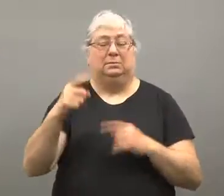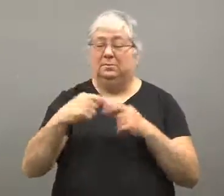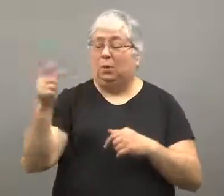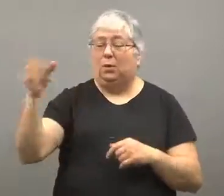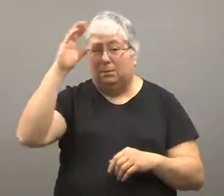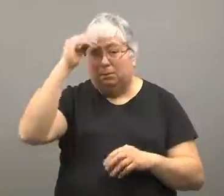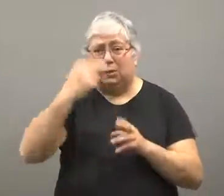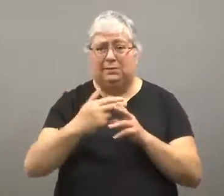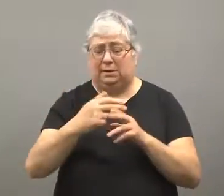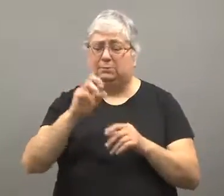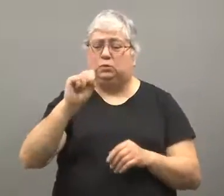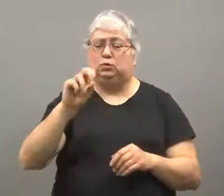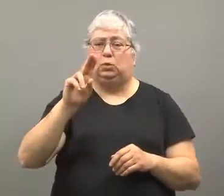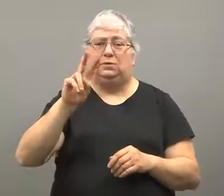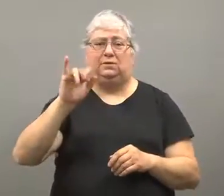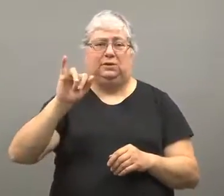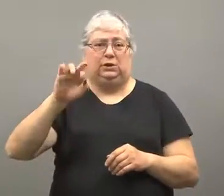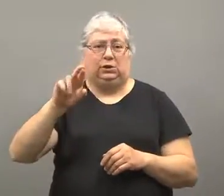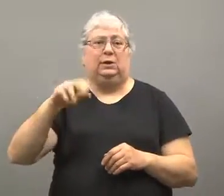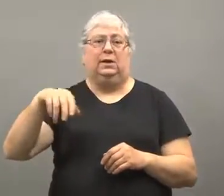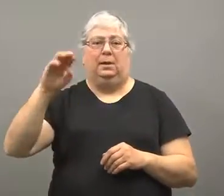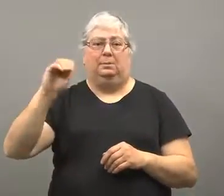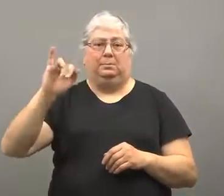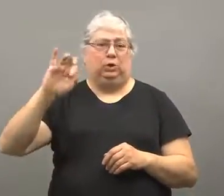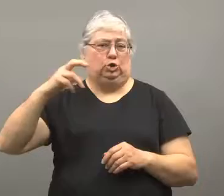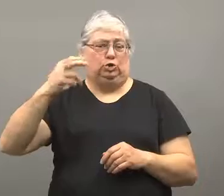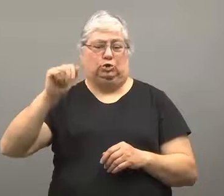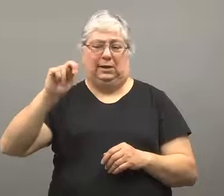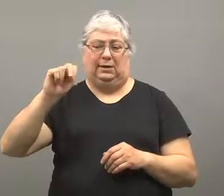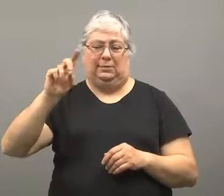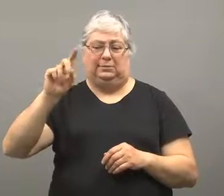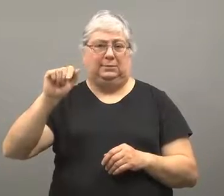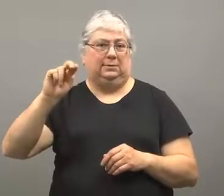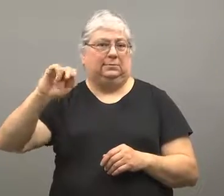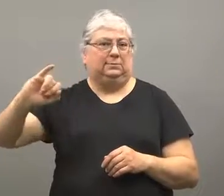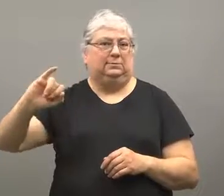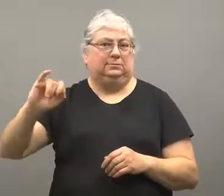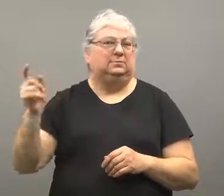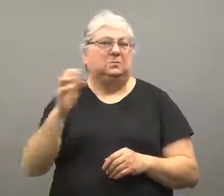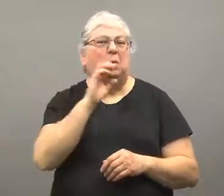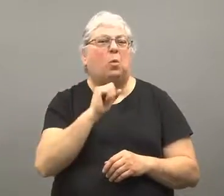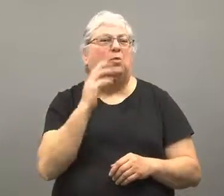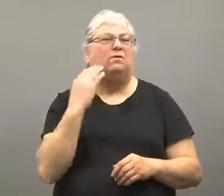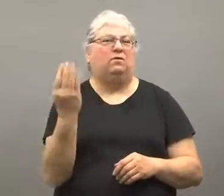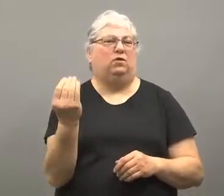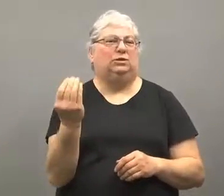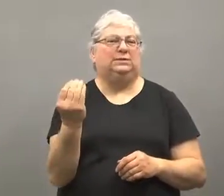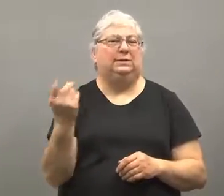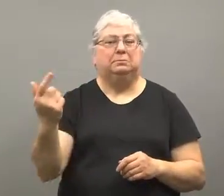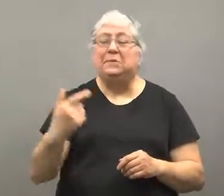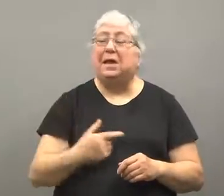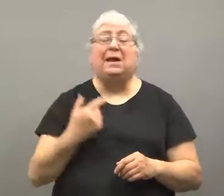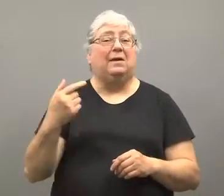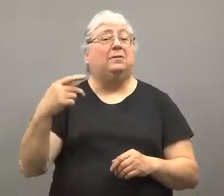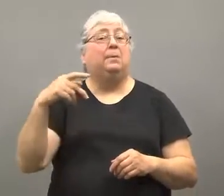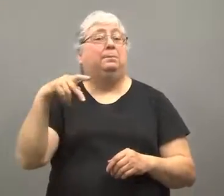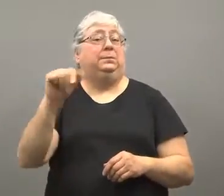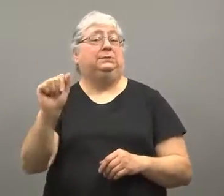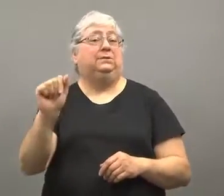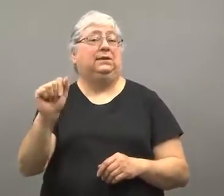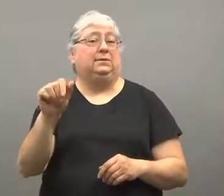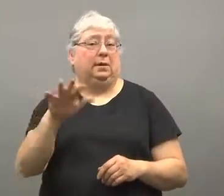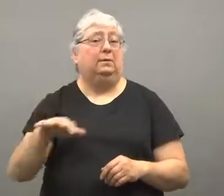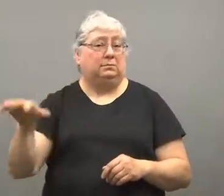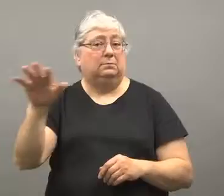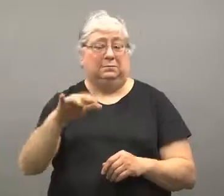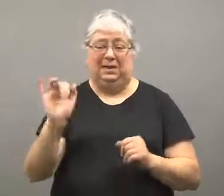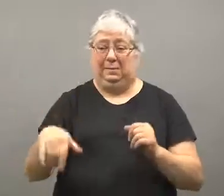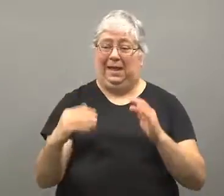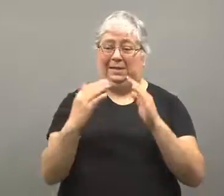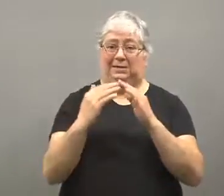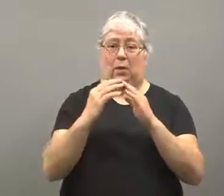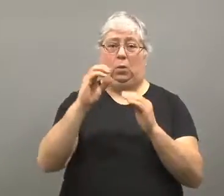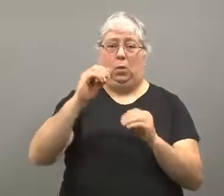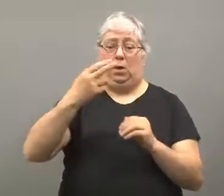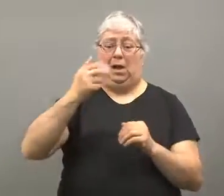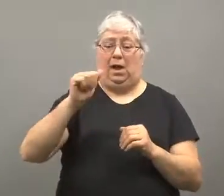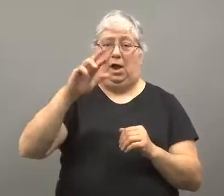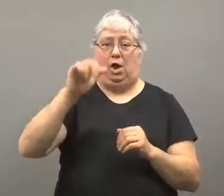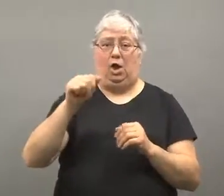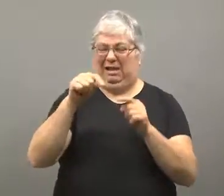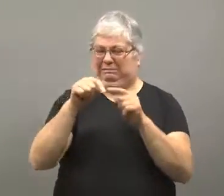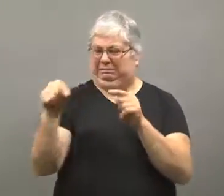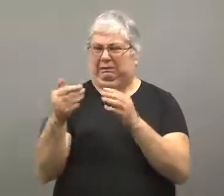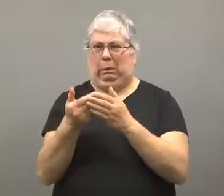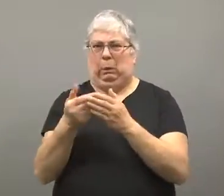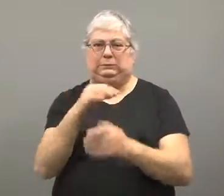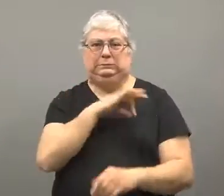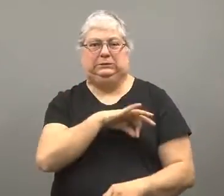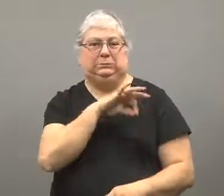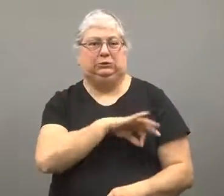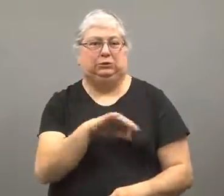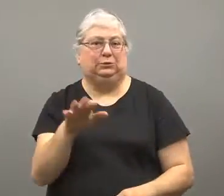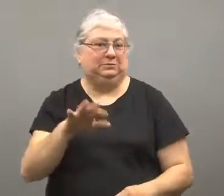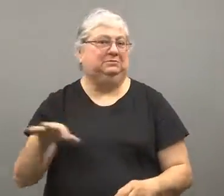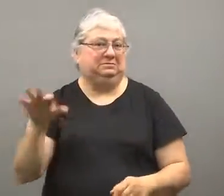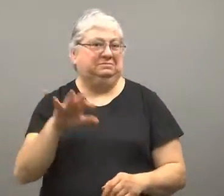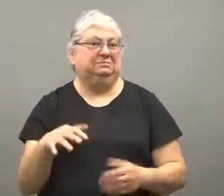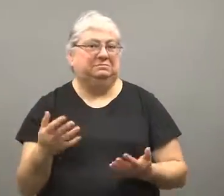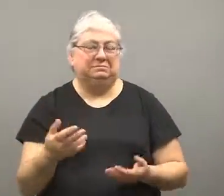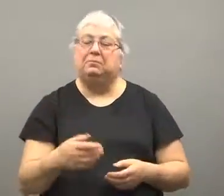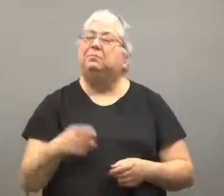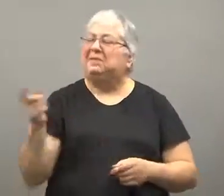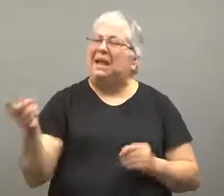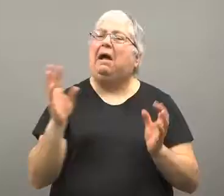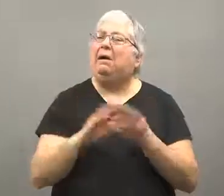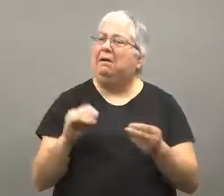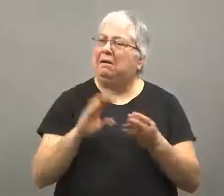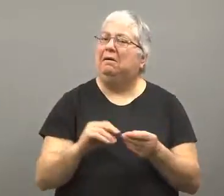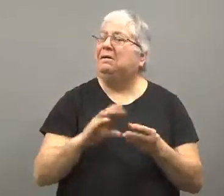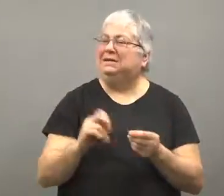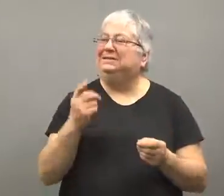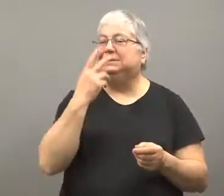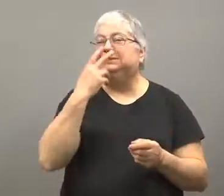14 year old Suvir Mirchandani lives in O'Hara, Pennsylvania, near Pittsburgh.